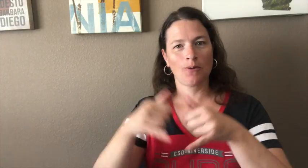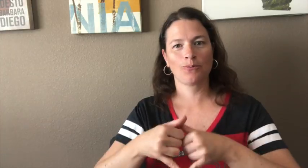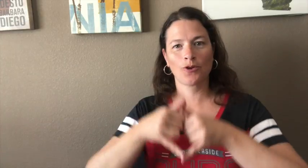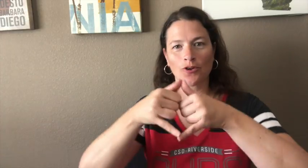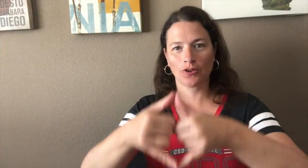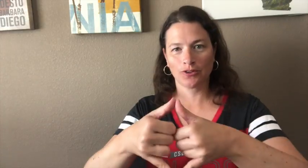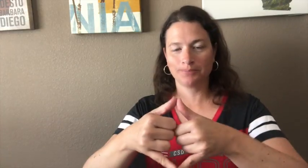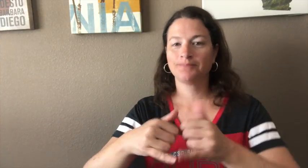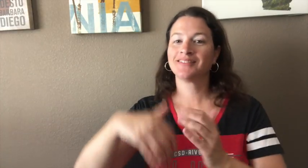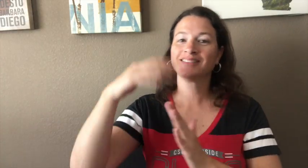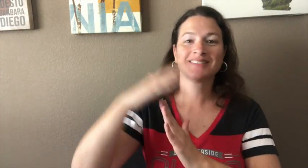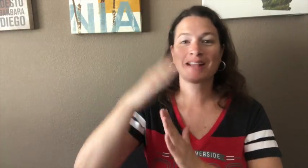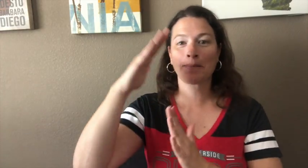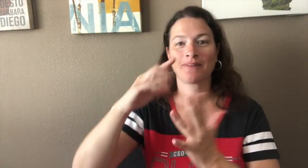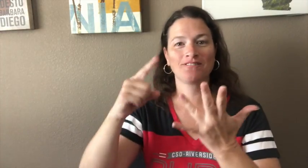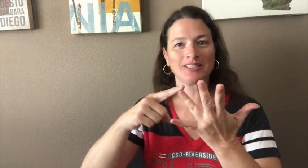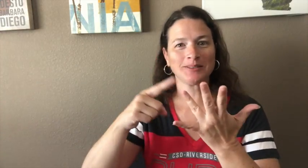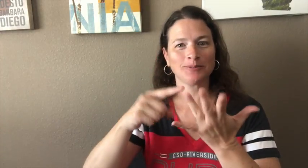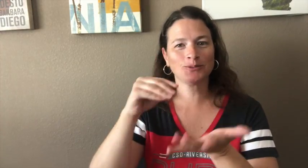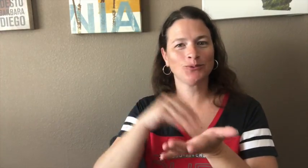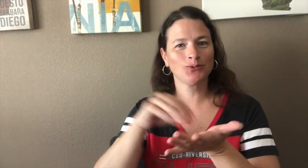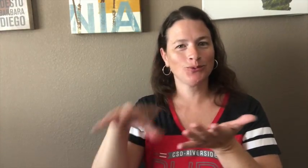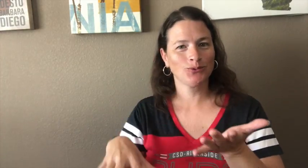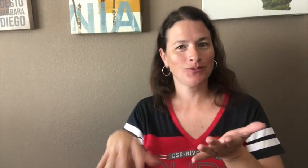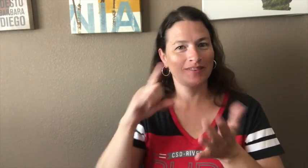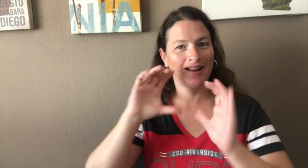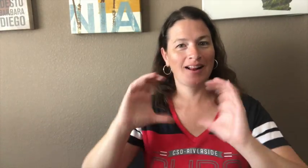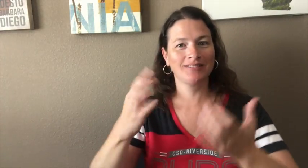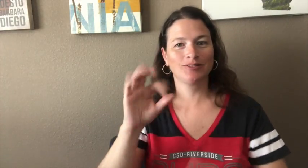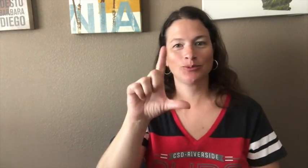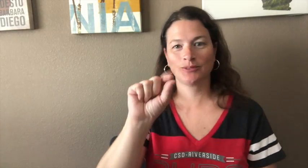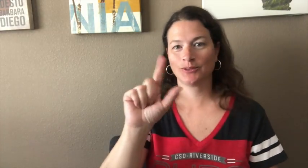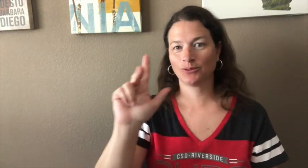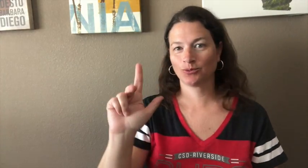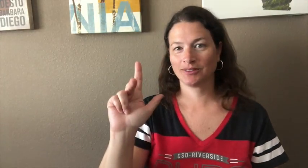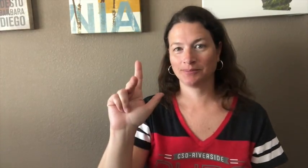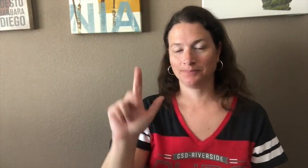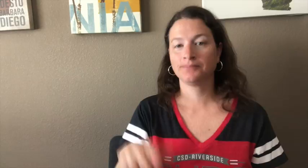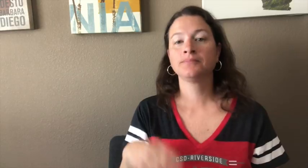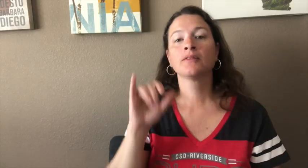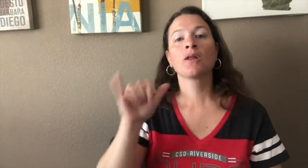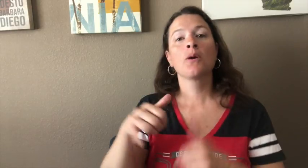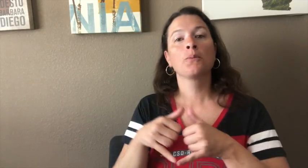principals award to our freshman student for 2020. Three class.